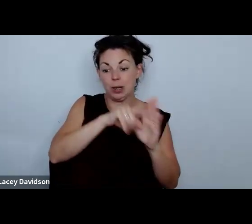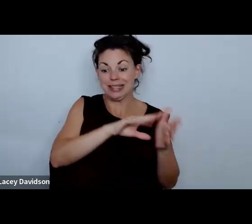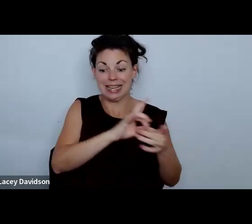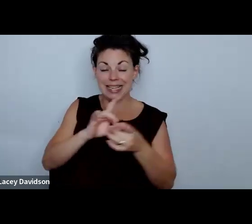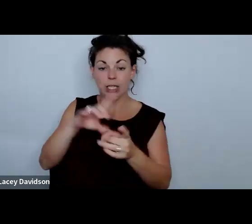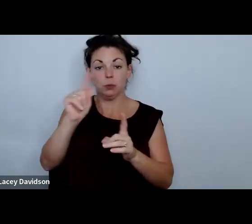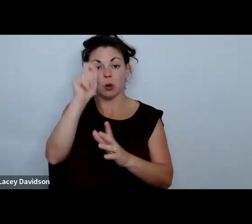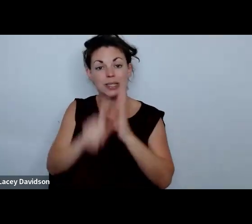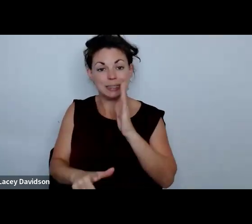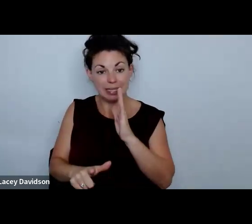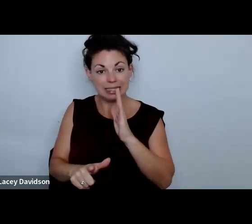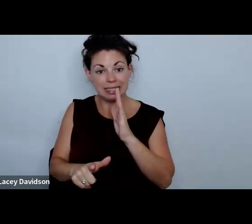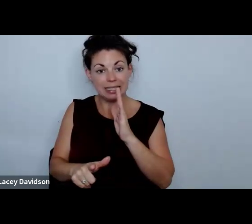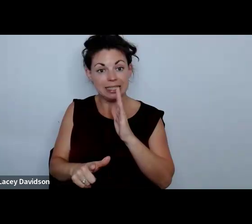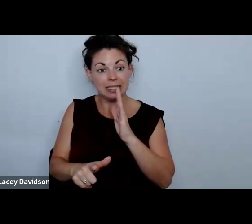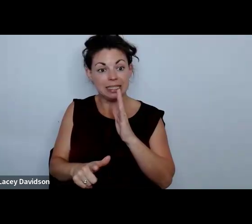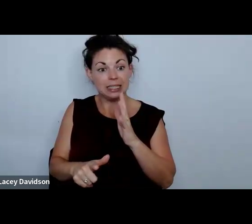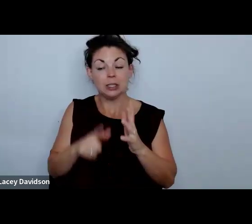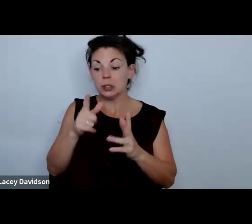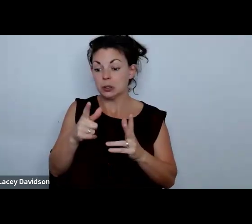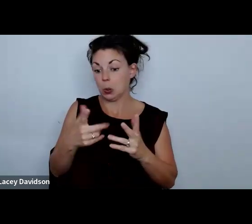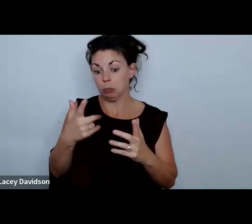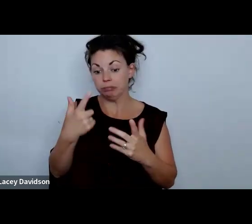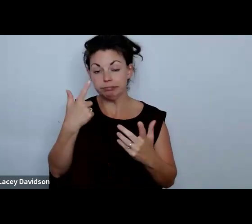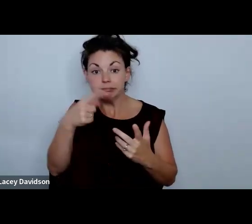will really affect disabled people and kind of what, what that means